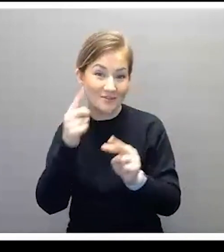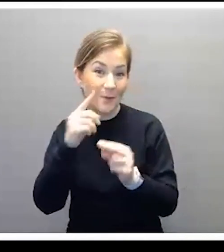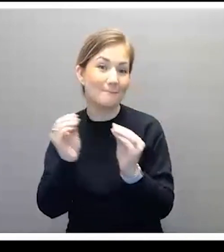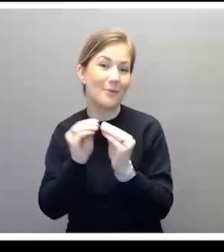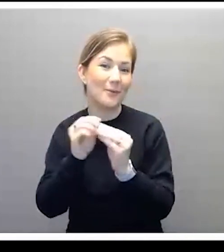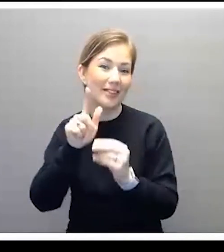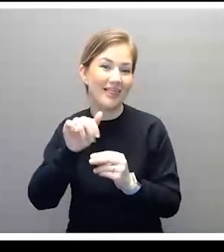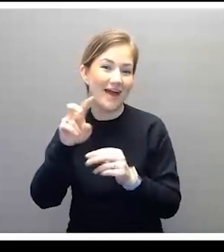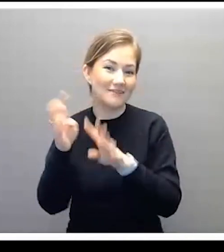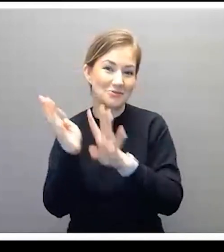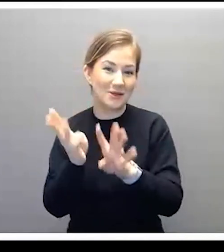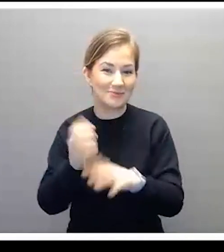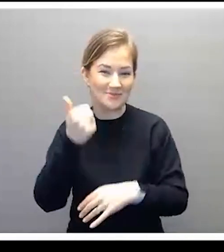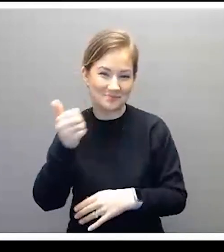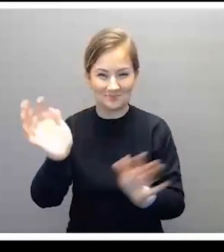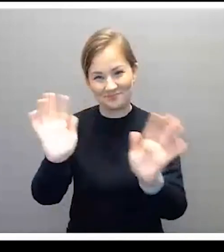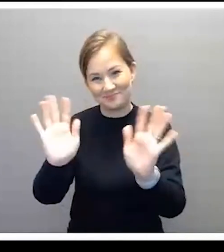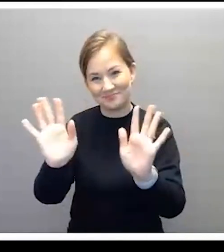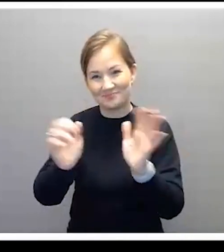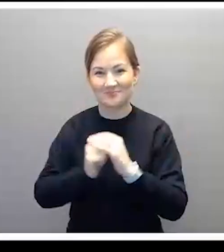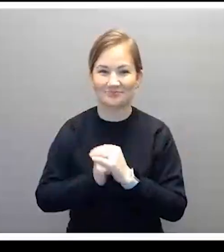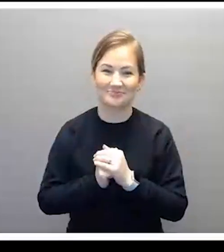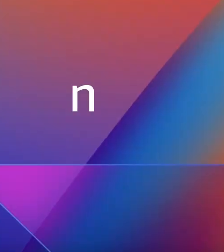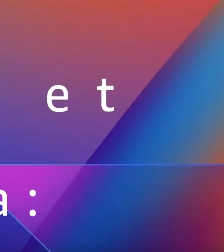And stay tuned for more live streams everyone. See ya.